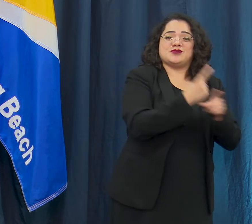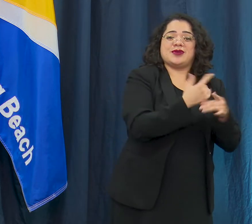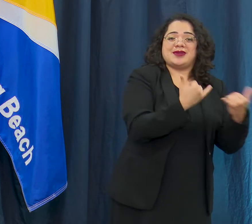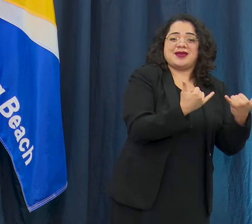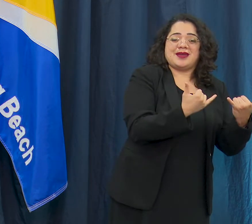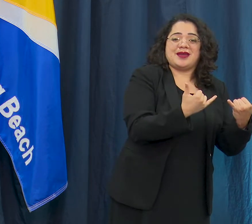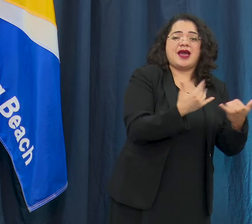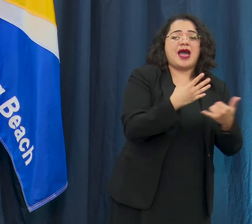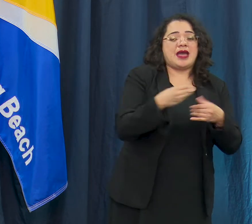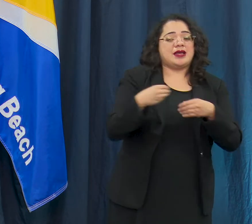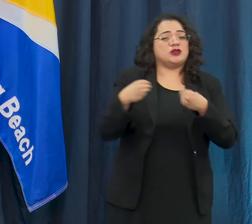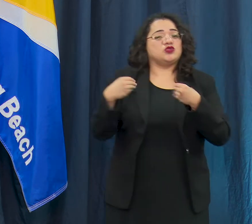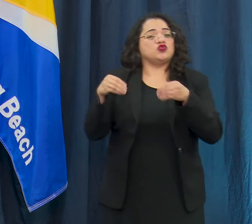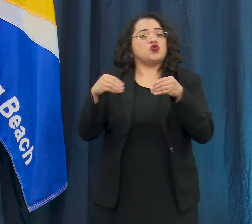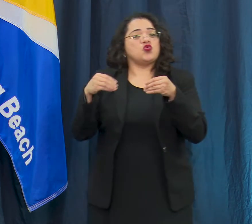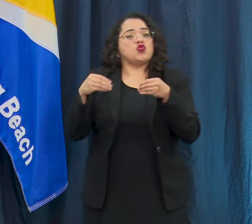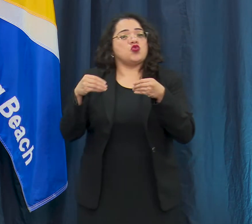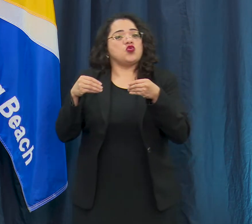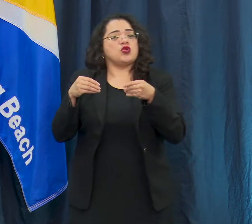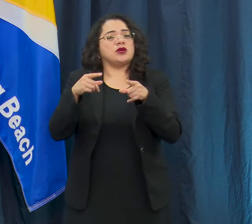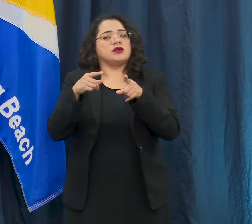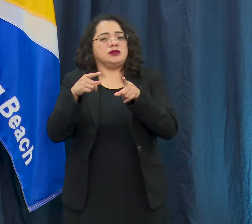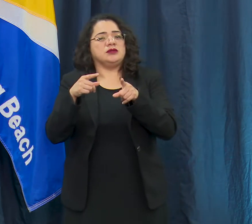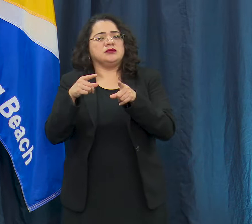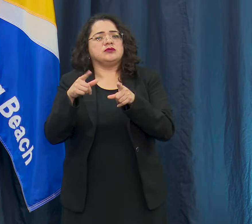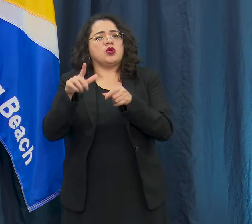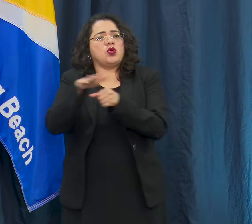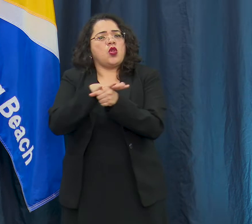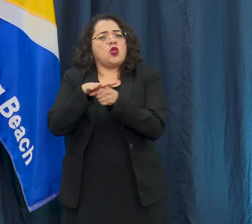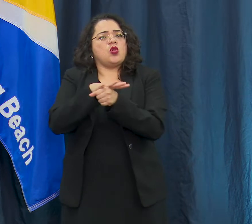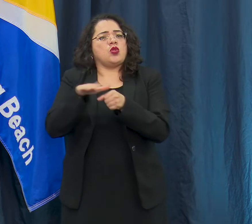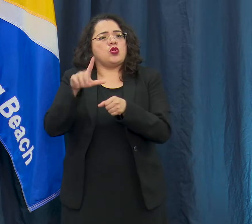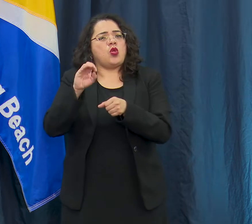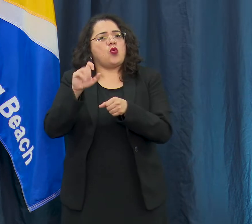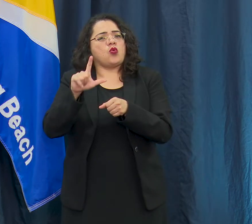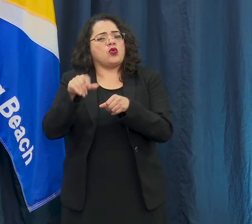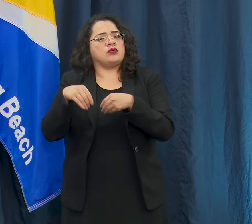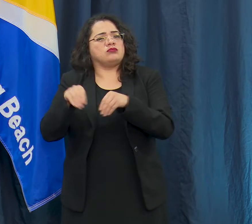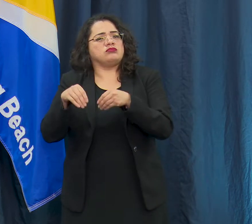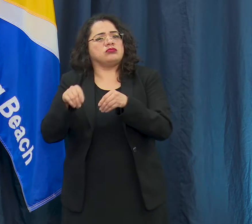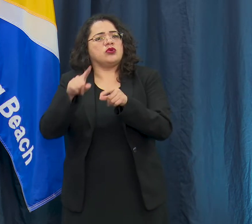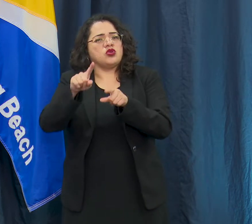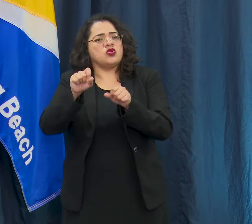safely purchase something for your mom or send your mom something through one